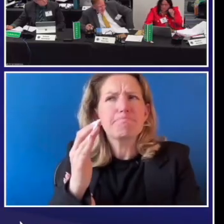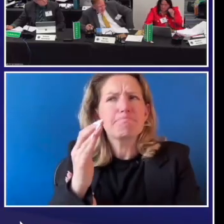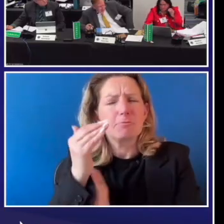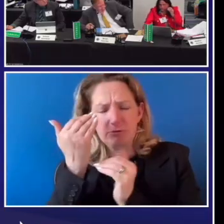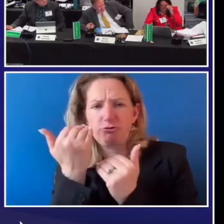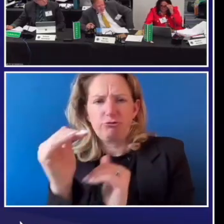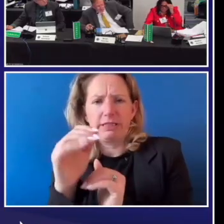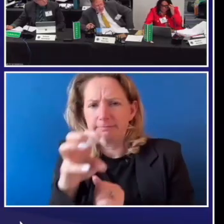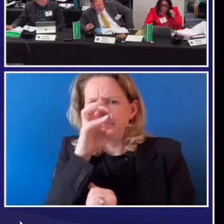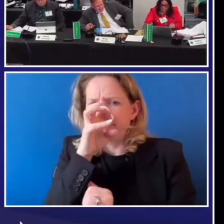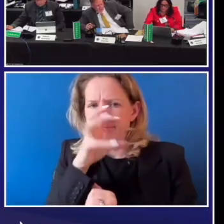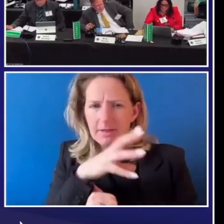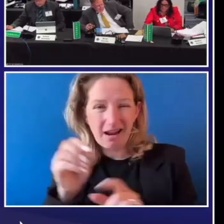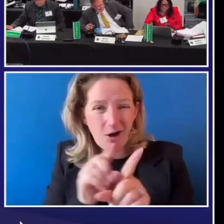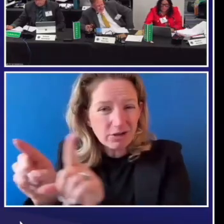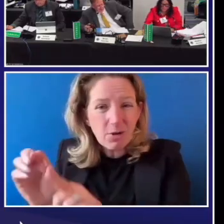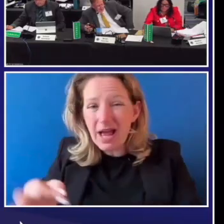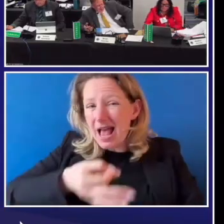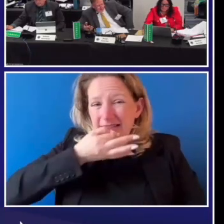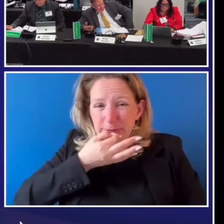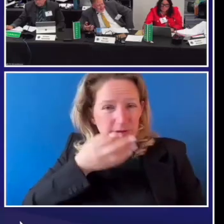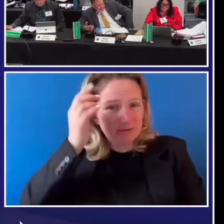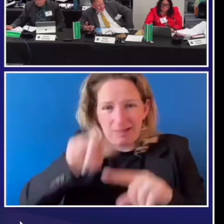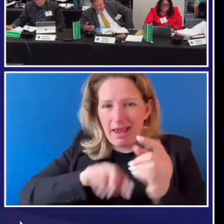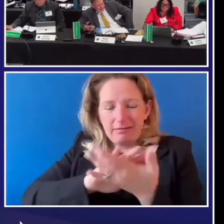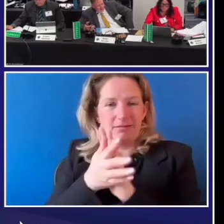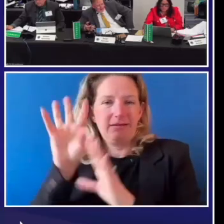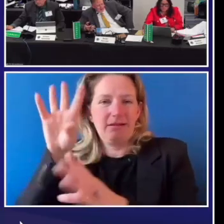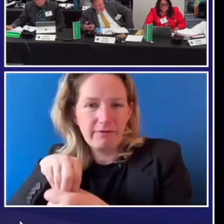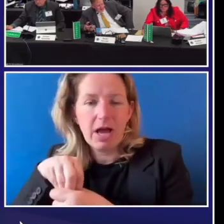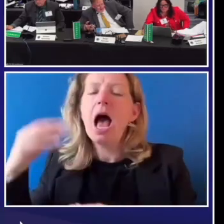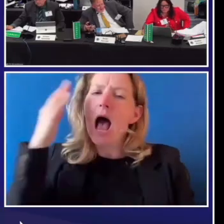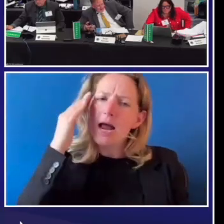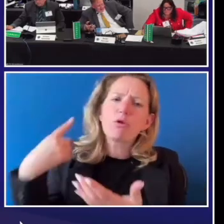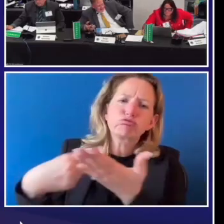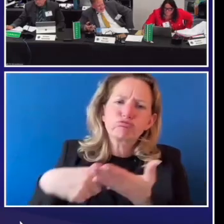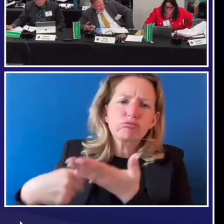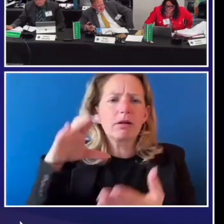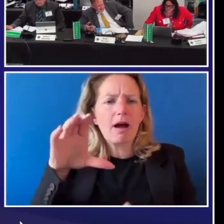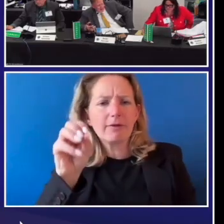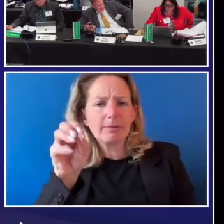And I know that we've talked about the conflict of interest. But in terms of that, you know, if these policies are already in place,